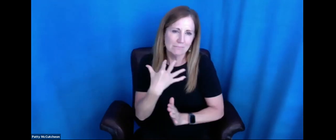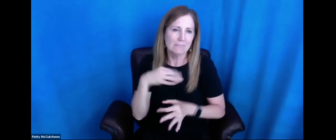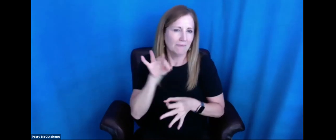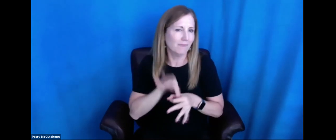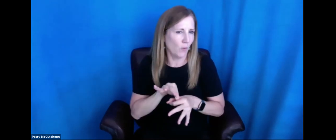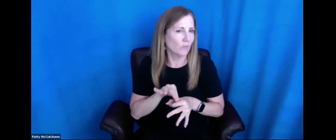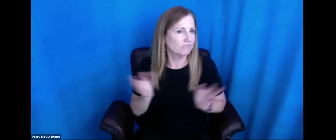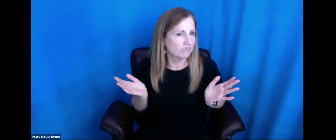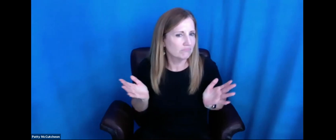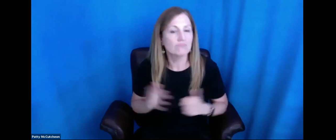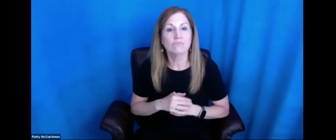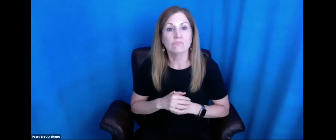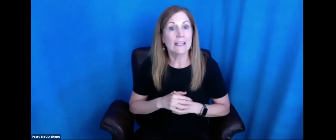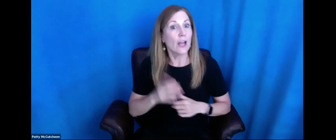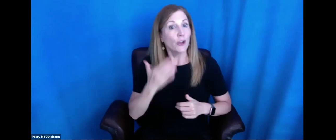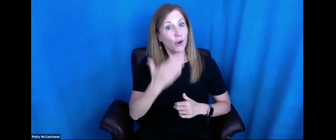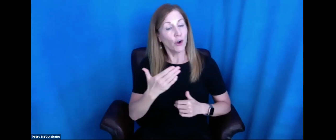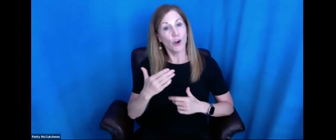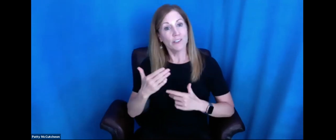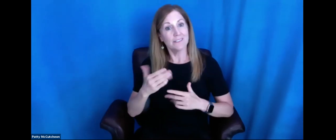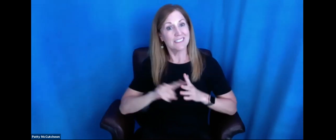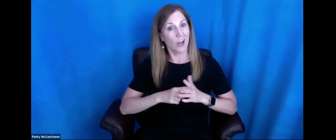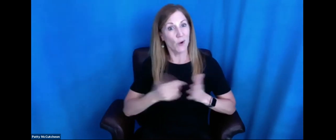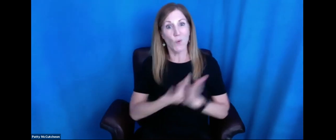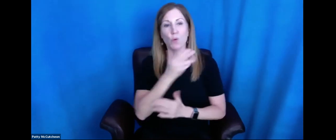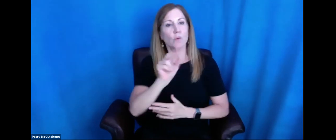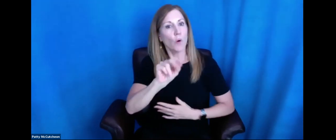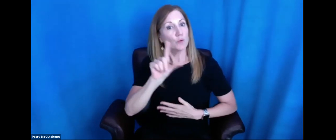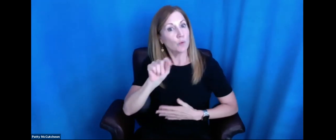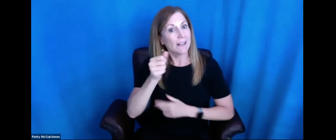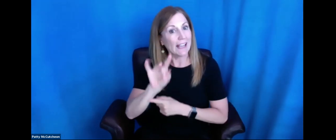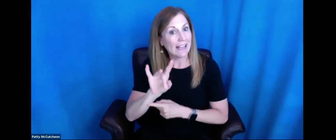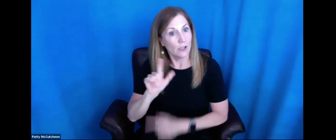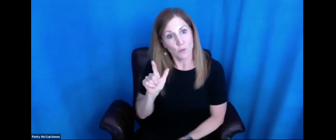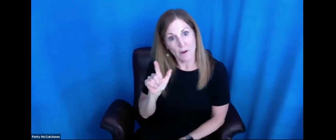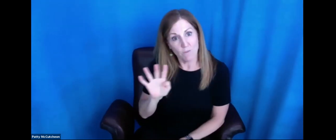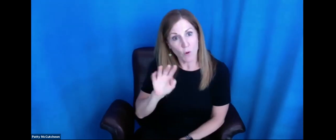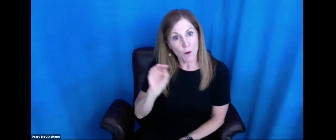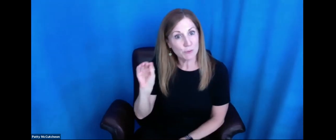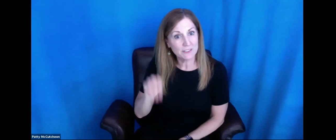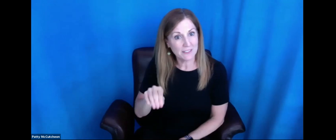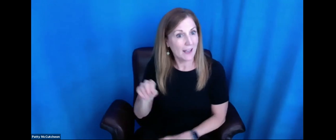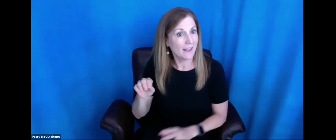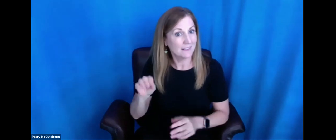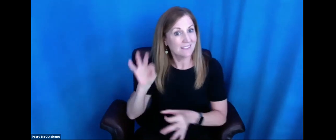In 2018, almost a quarter of Minnesotans, 24%, already chose to vote absentee.